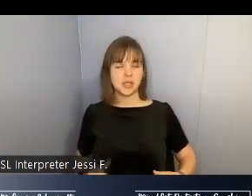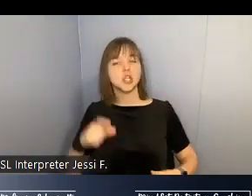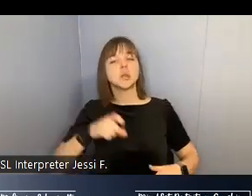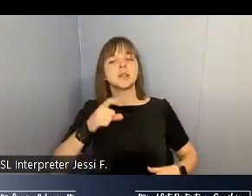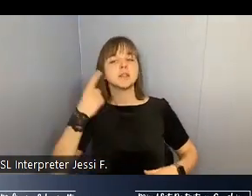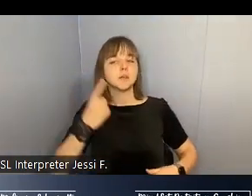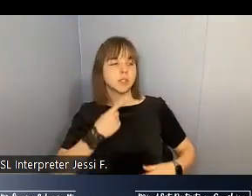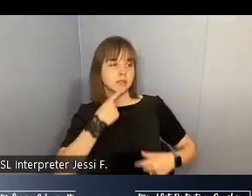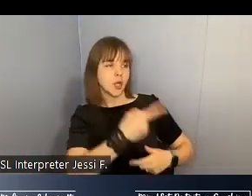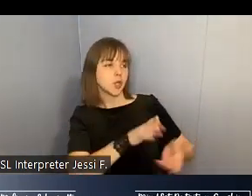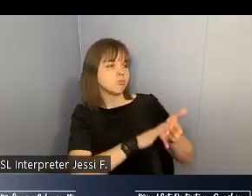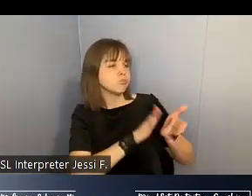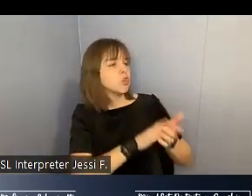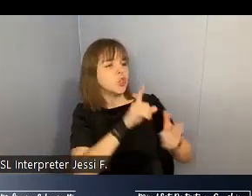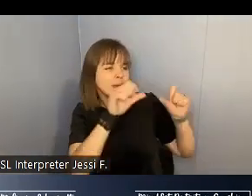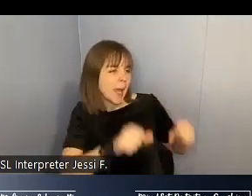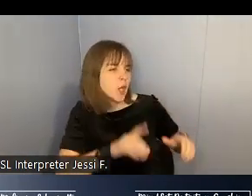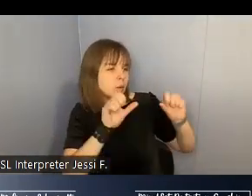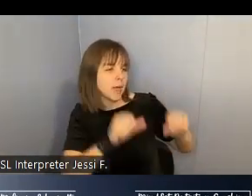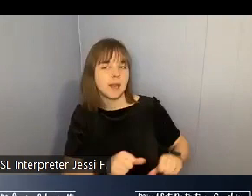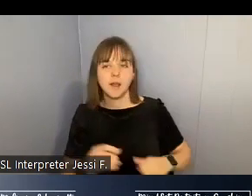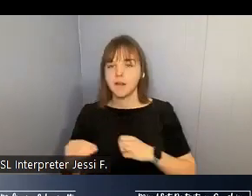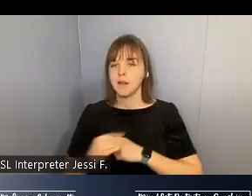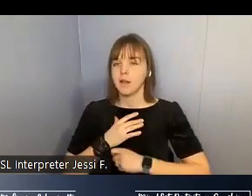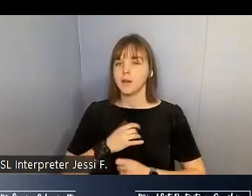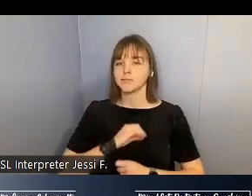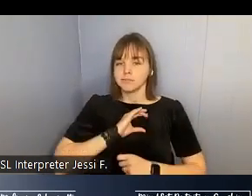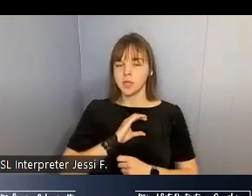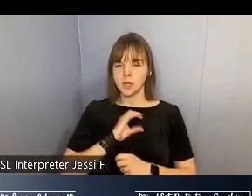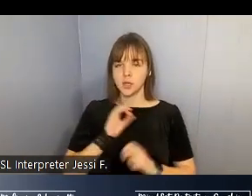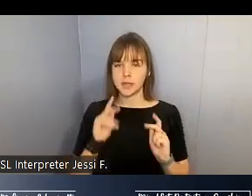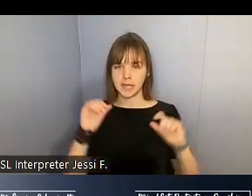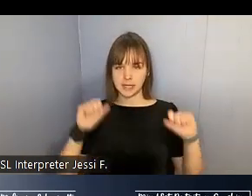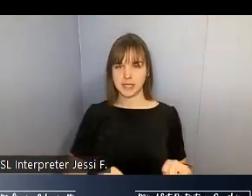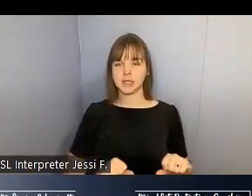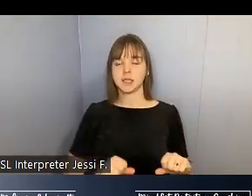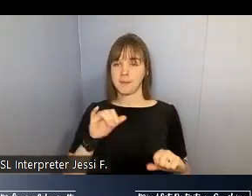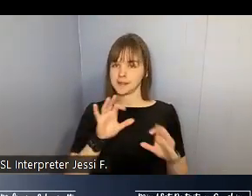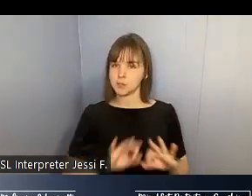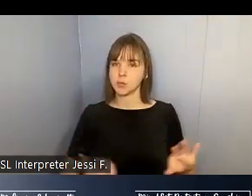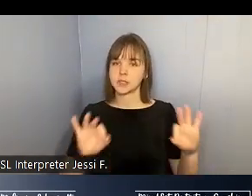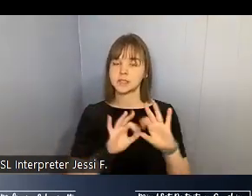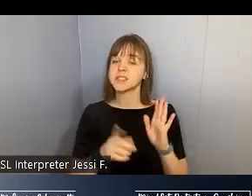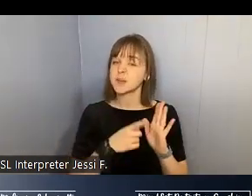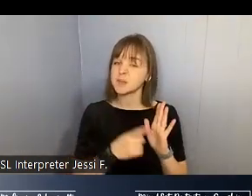You're going to have good days and bad days. You're going to nail it some days. And other days, it's going to be an epic fail. And that's OK. That is part of the process.